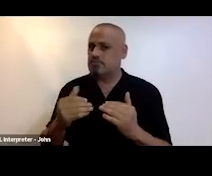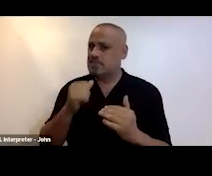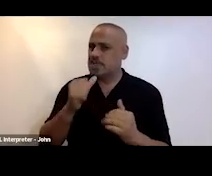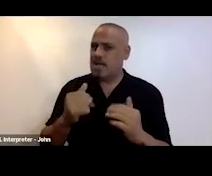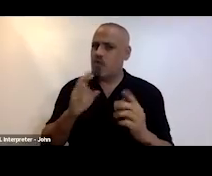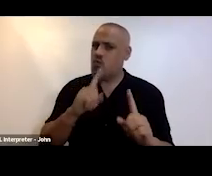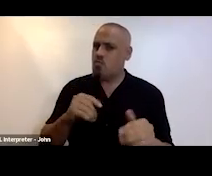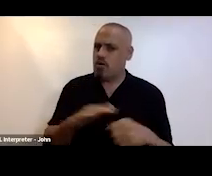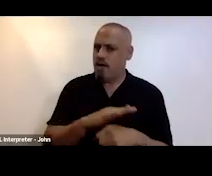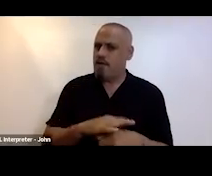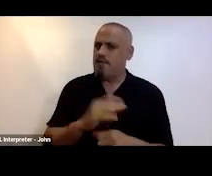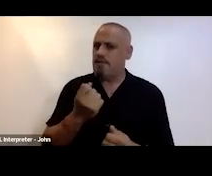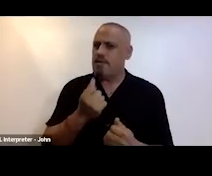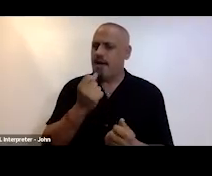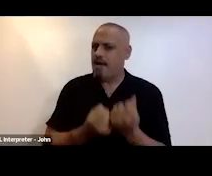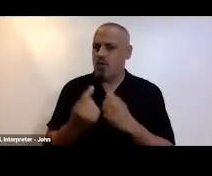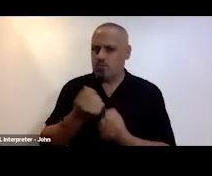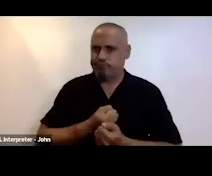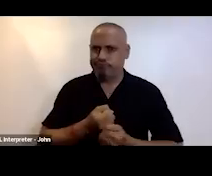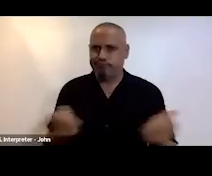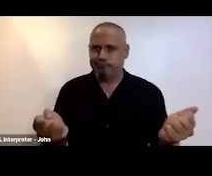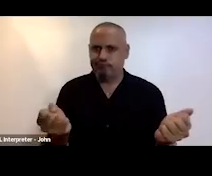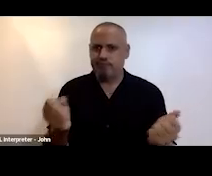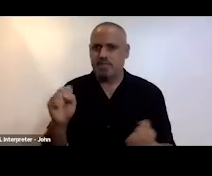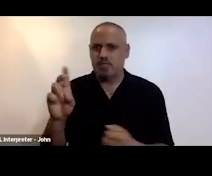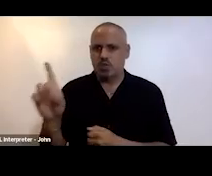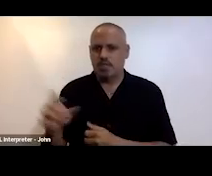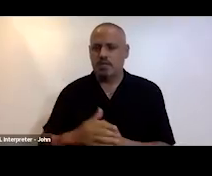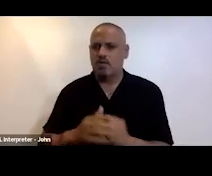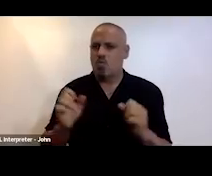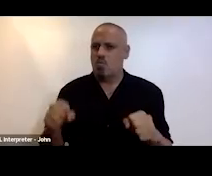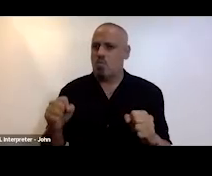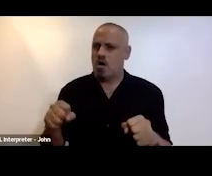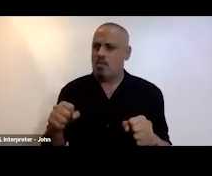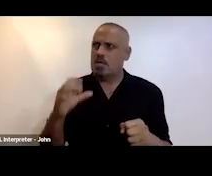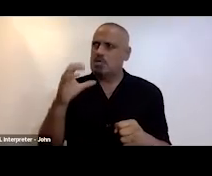Not everybody will disclose it. We probably would guestimate that